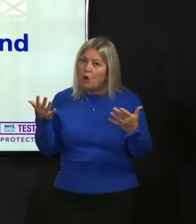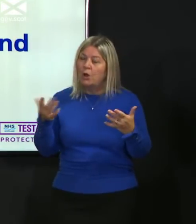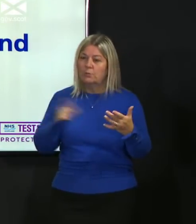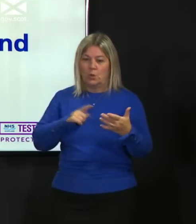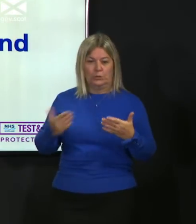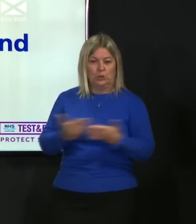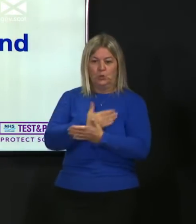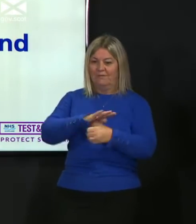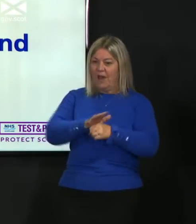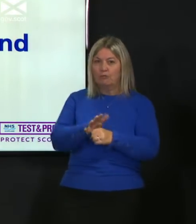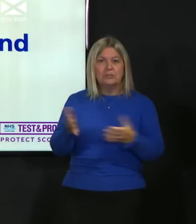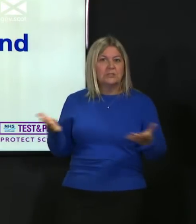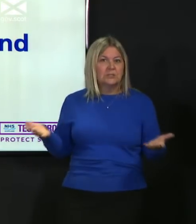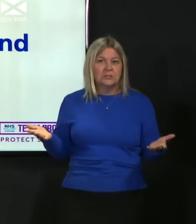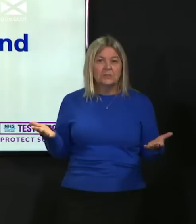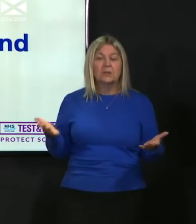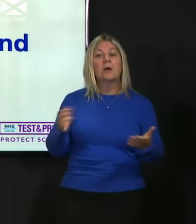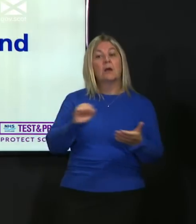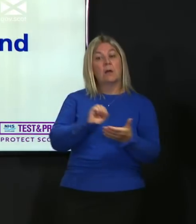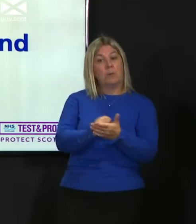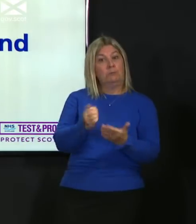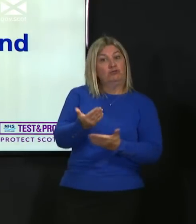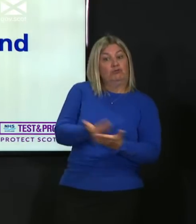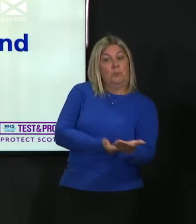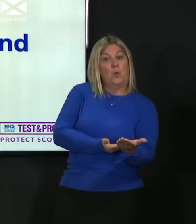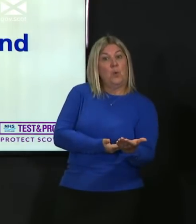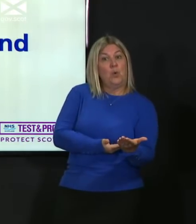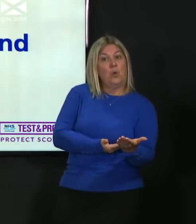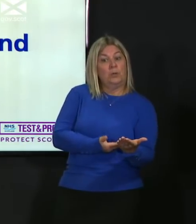And obviously once this report is published we will be able to examine that, and reflect,